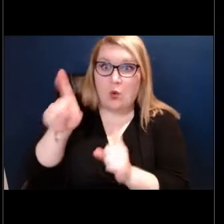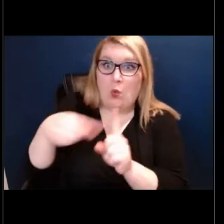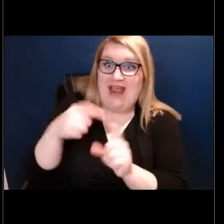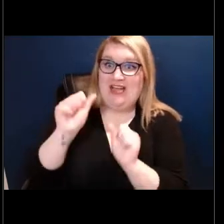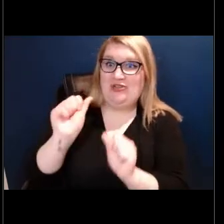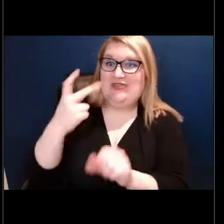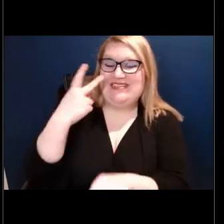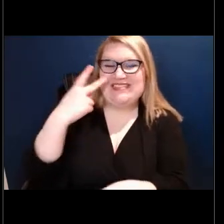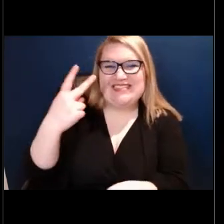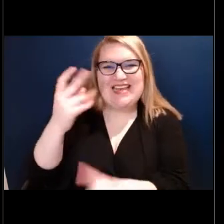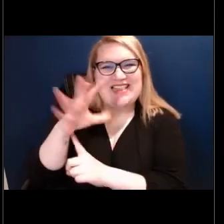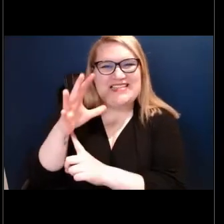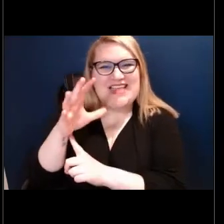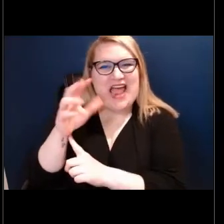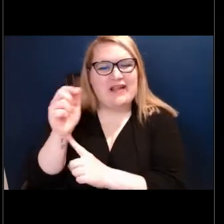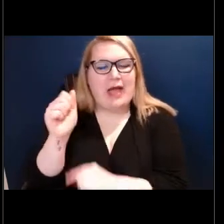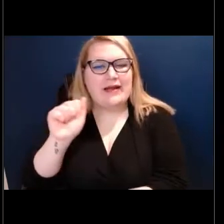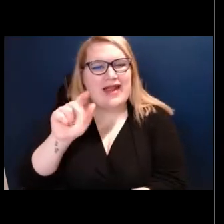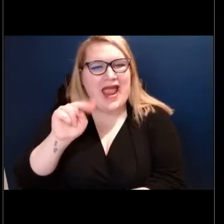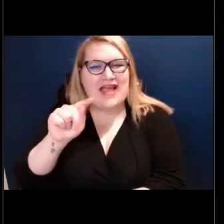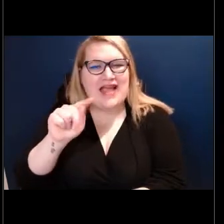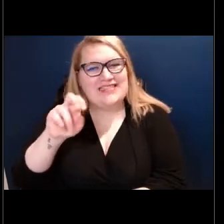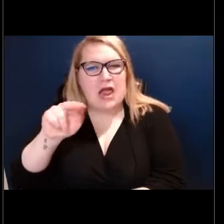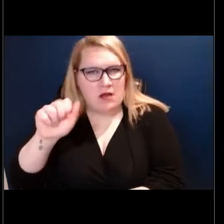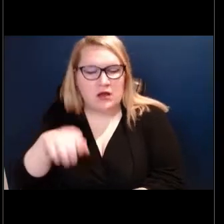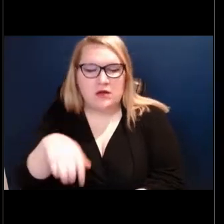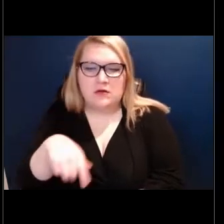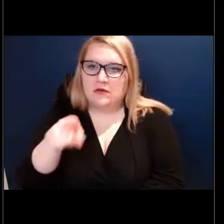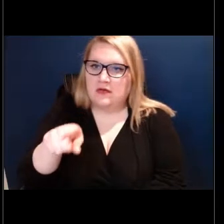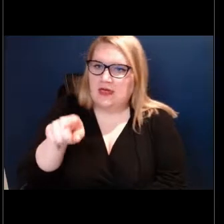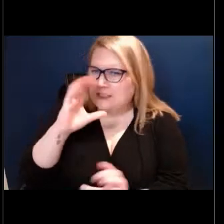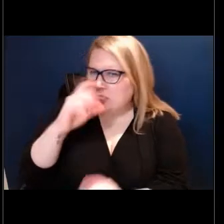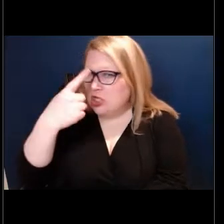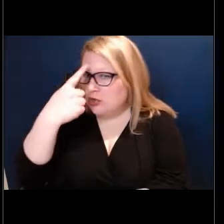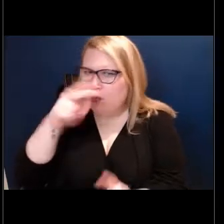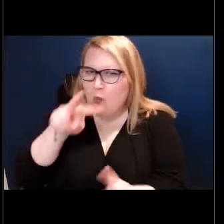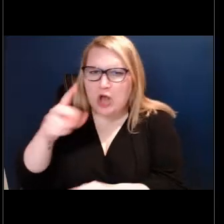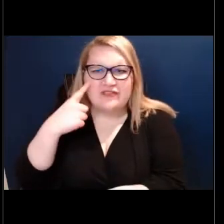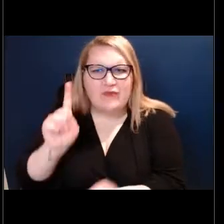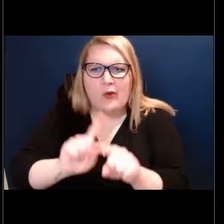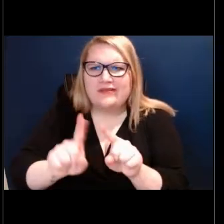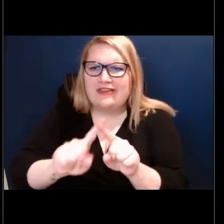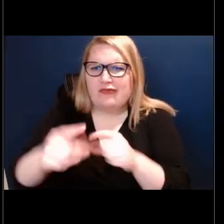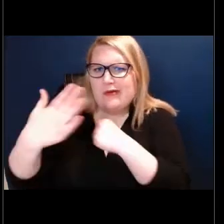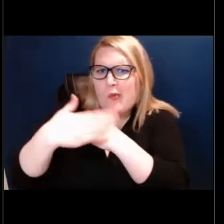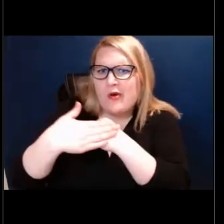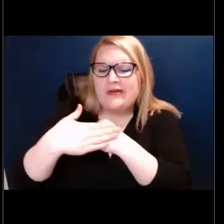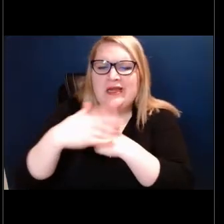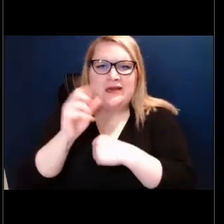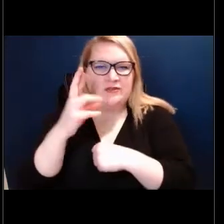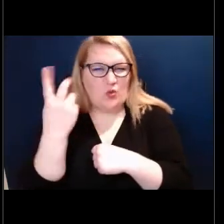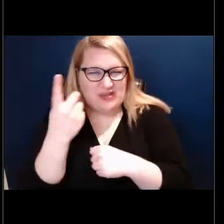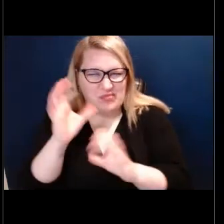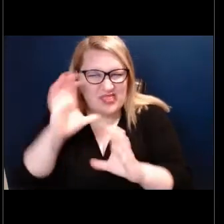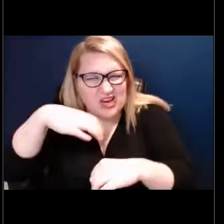And also, he's looking for alarms looking for anything out of the out of the norm. And also he's commanding the satellite to go ahead